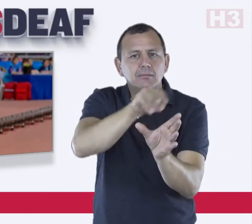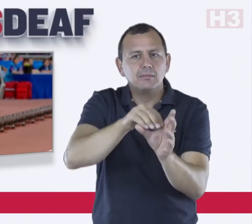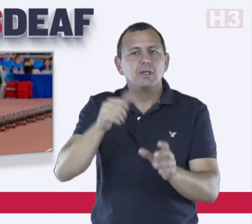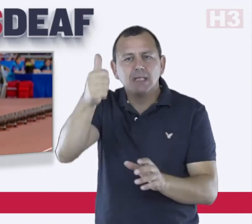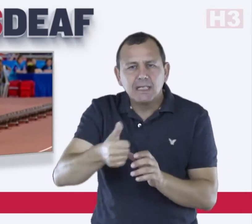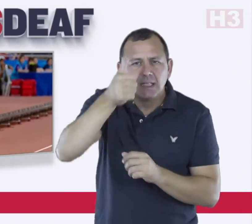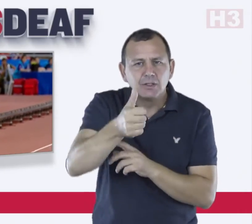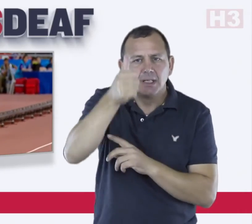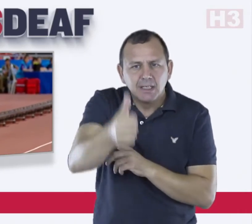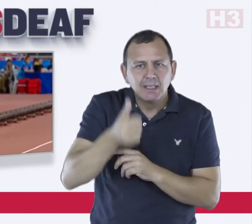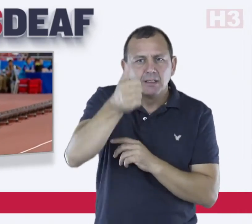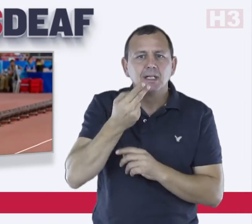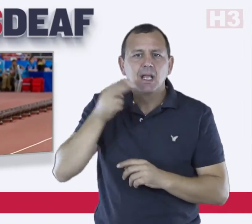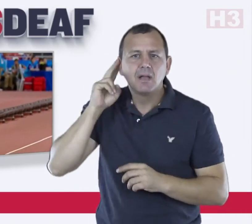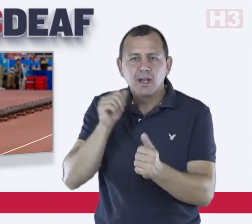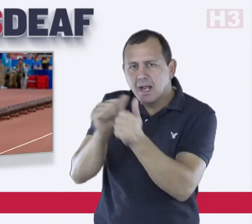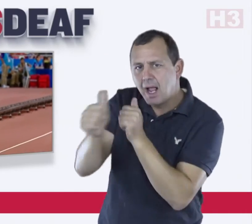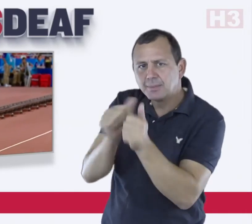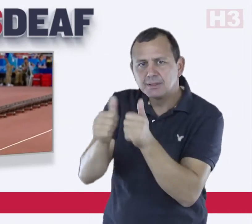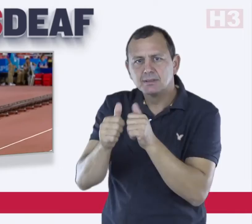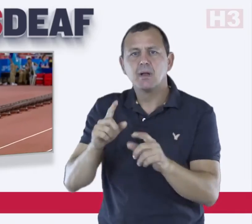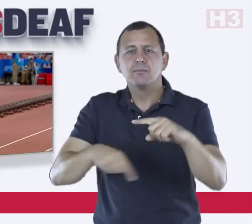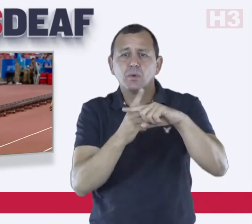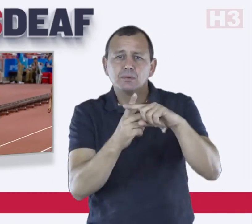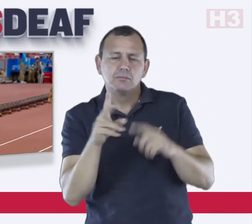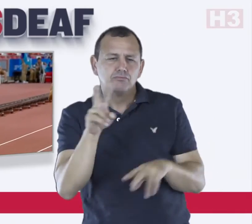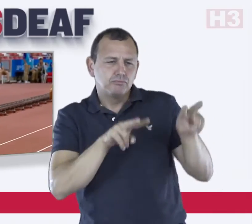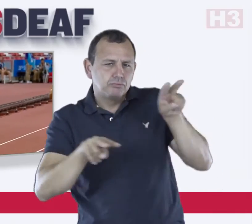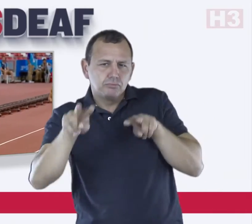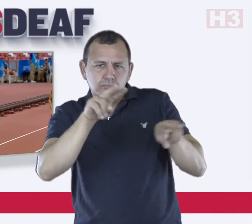the annual deaf state-wide competition and also used